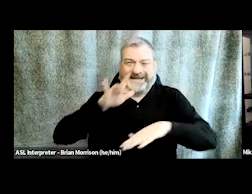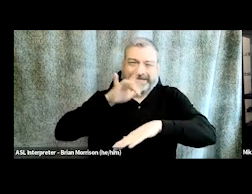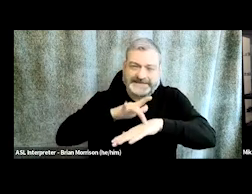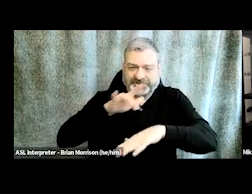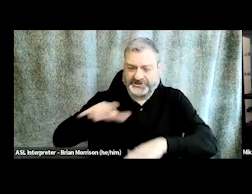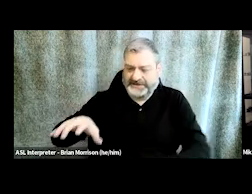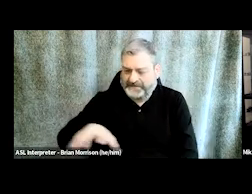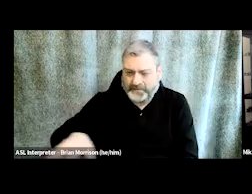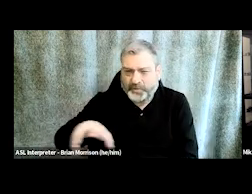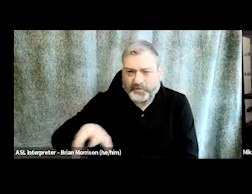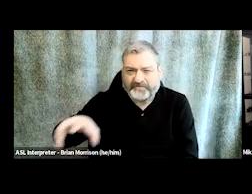Often, if you're thinking about using